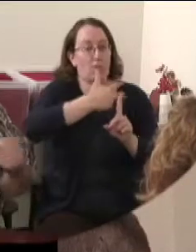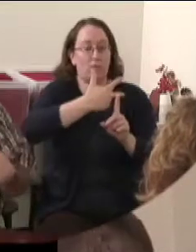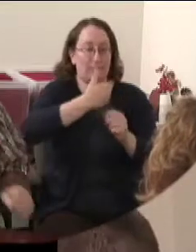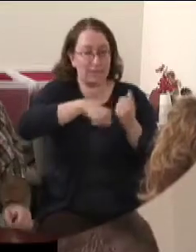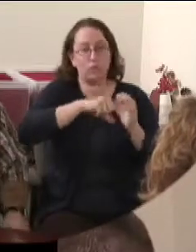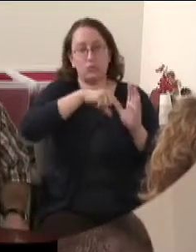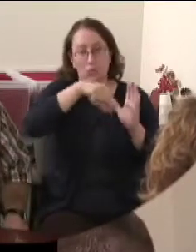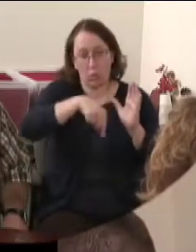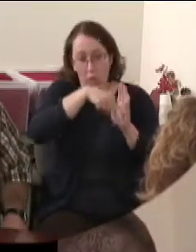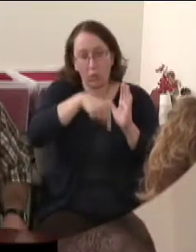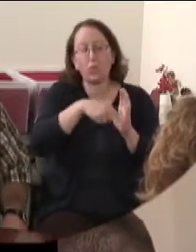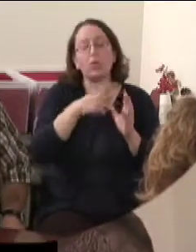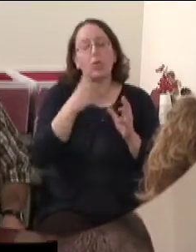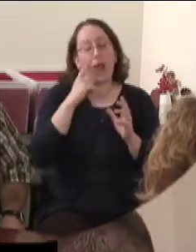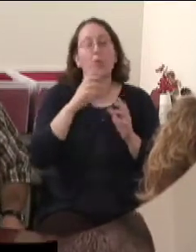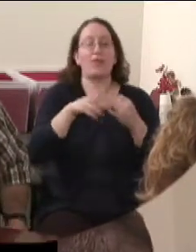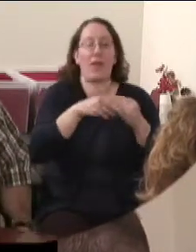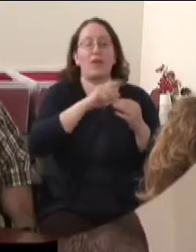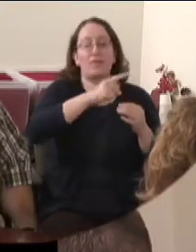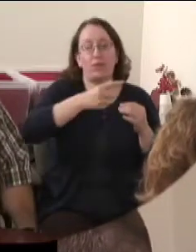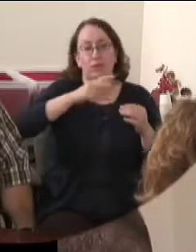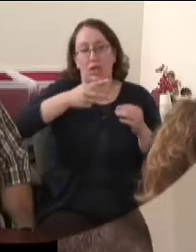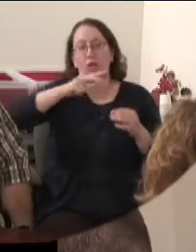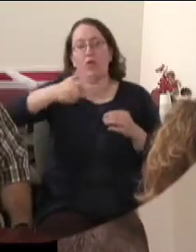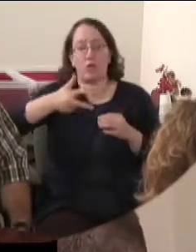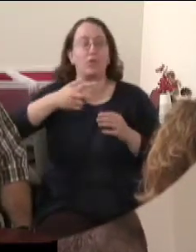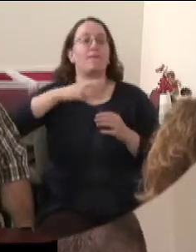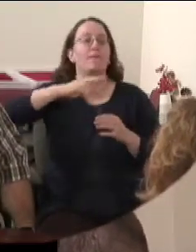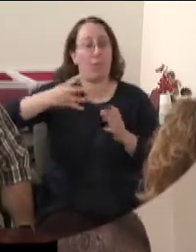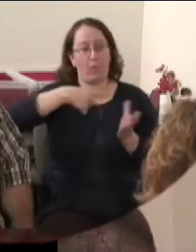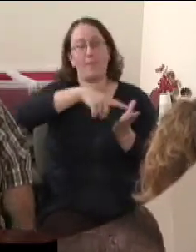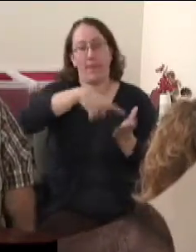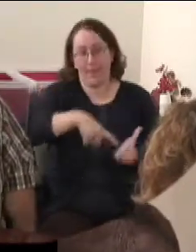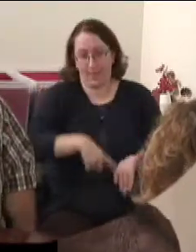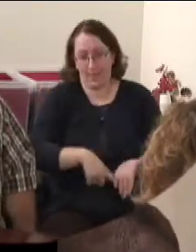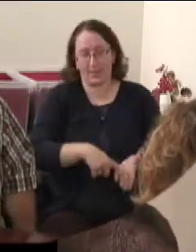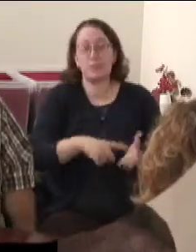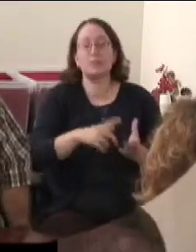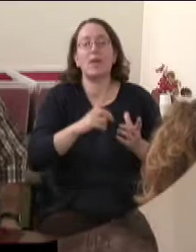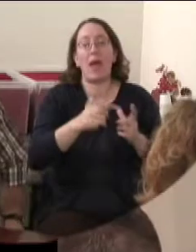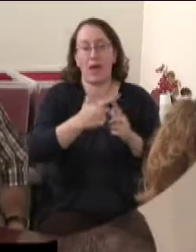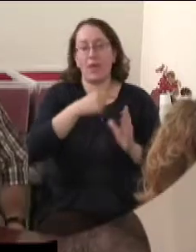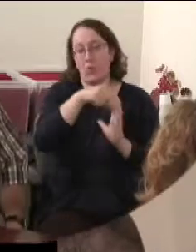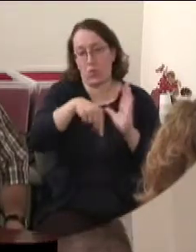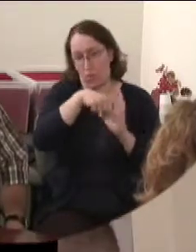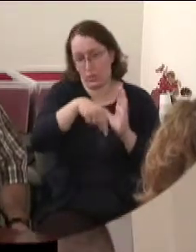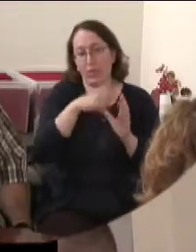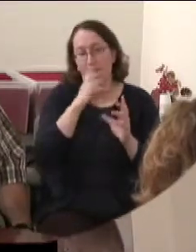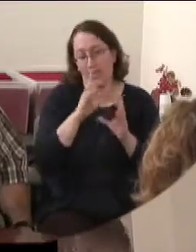and we've added in their first, second, third and fourth payments and the quarter that they correspond with.